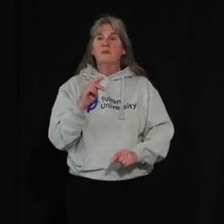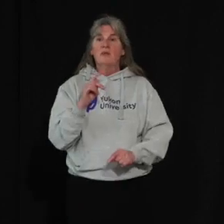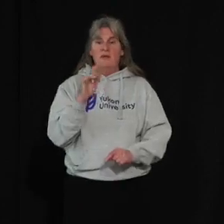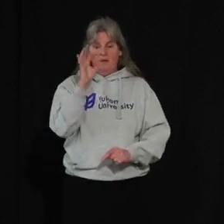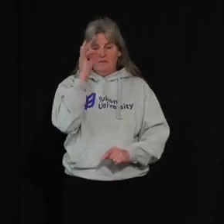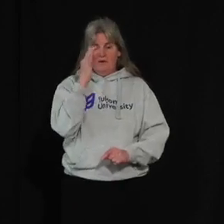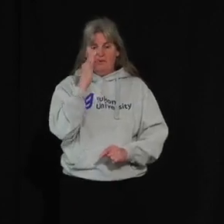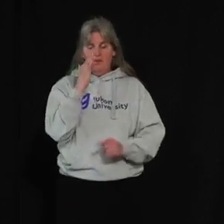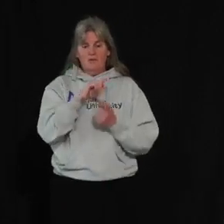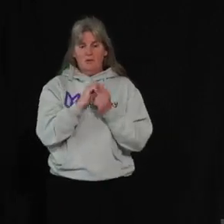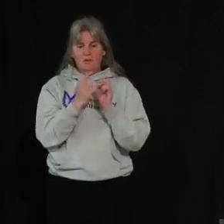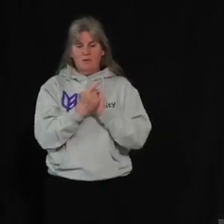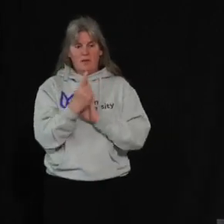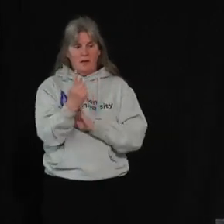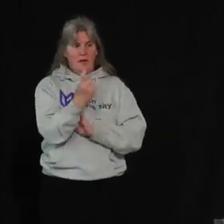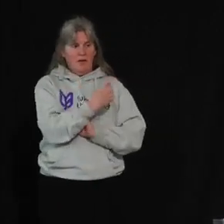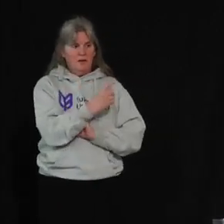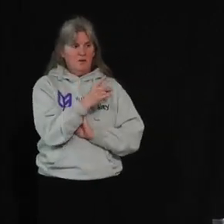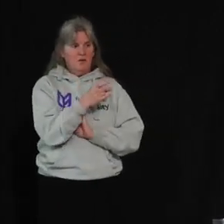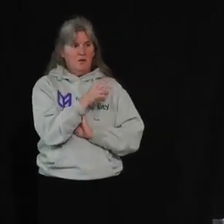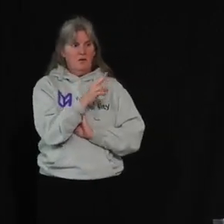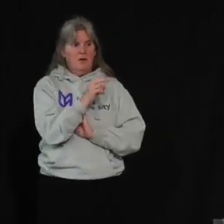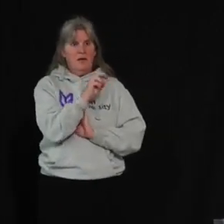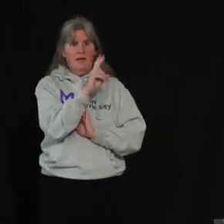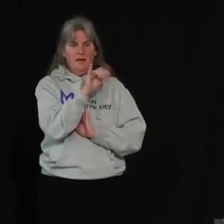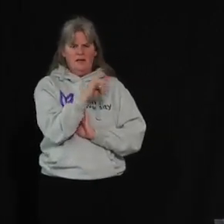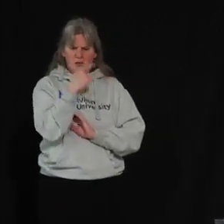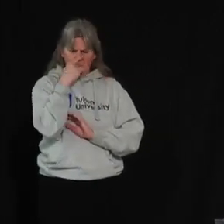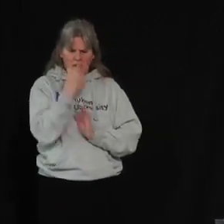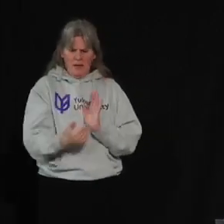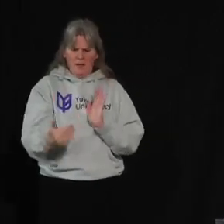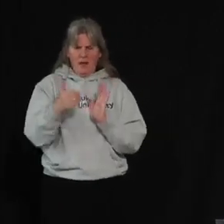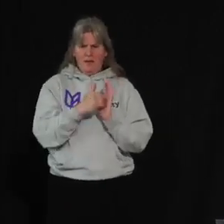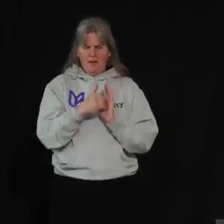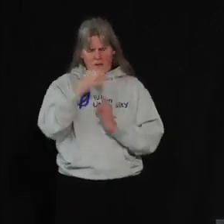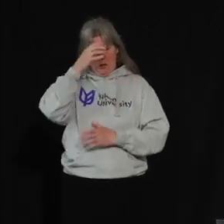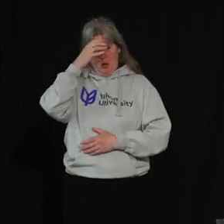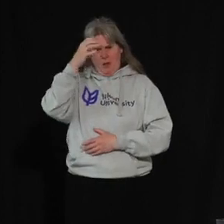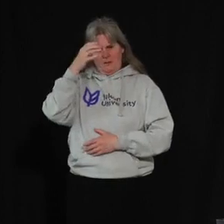The question is for Dr Hanley. Can you repeat and reexplain the